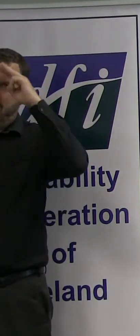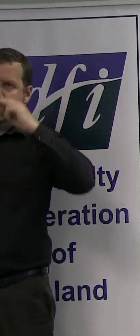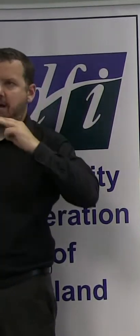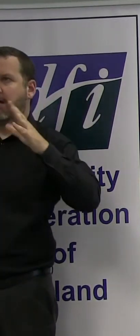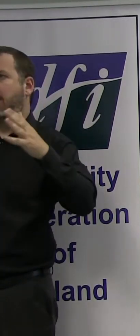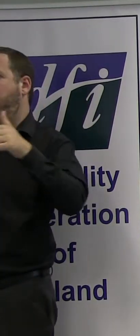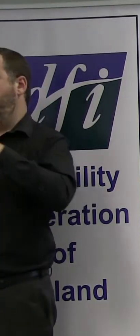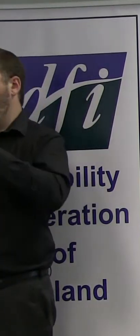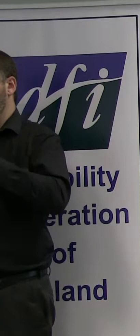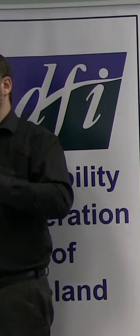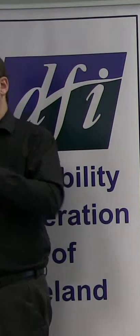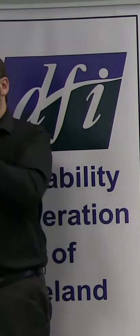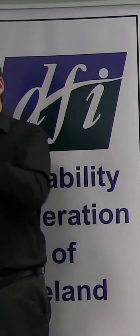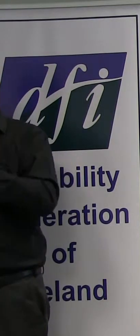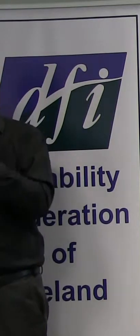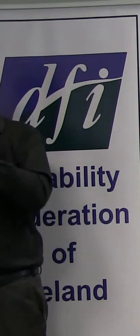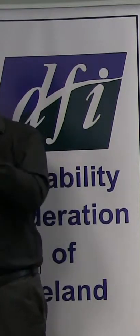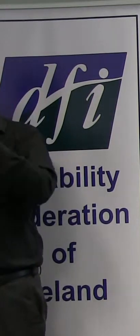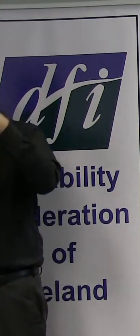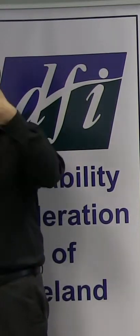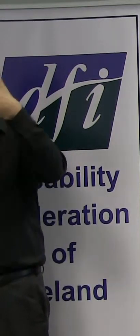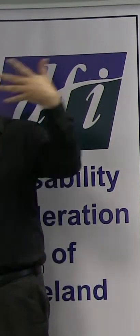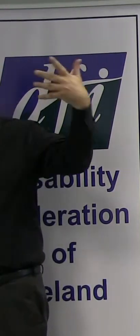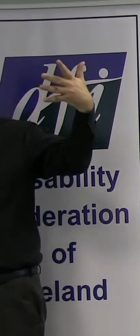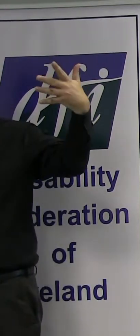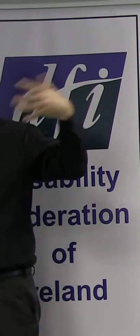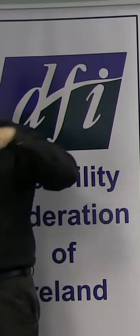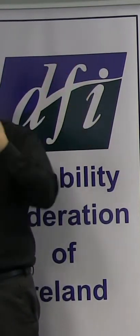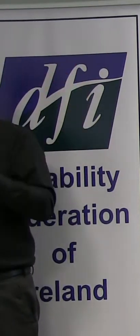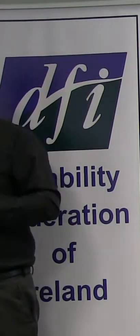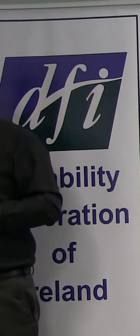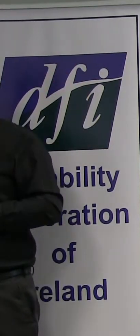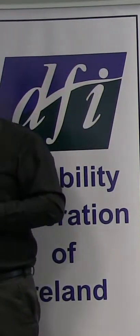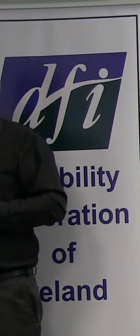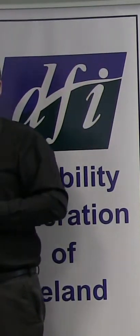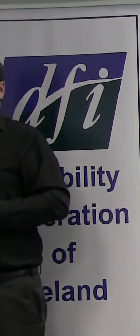Commonwealth countries as far as we are concerned so notices contingent and